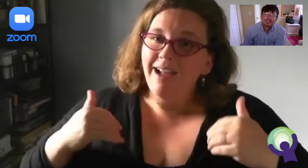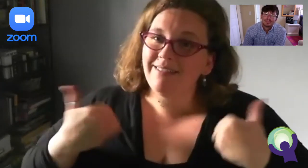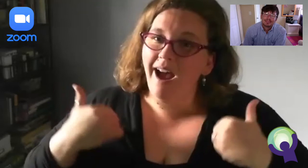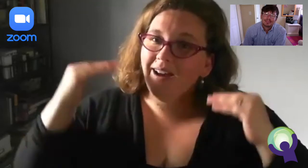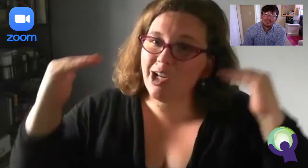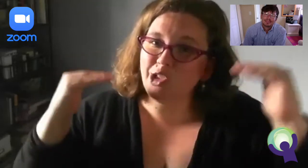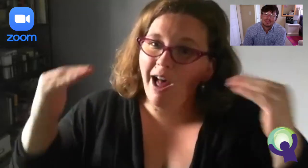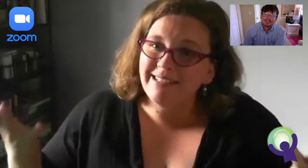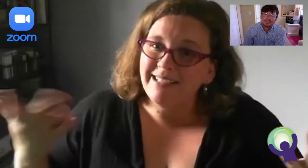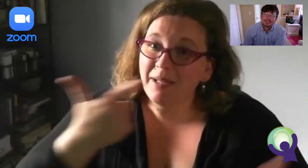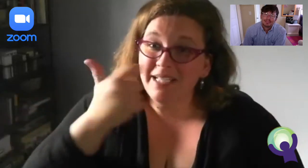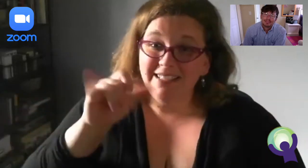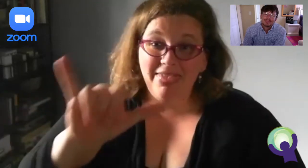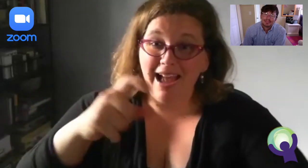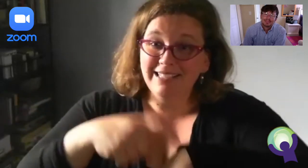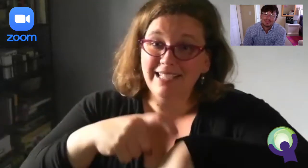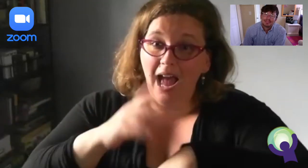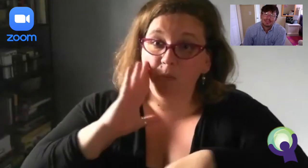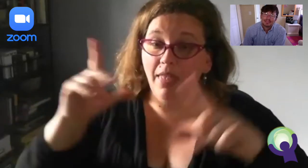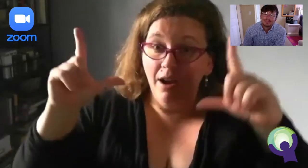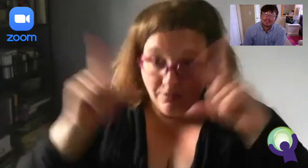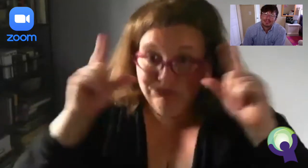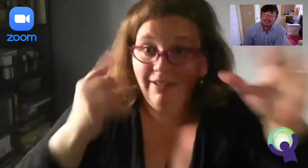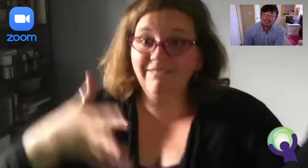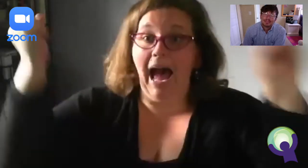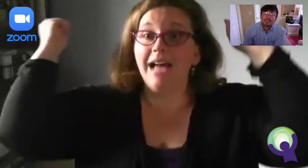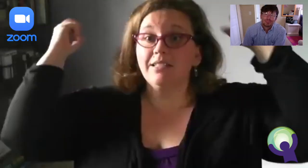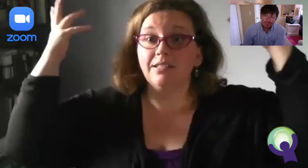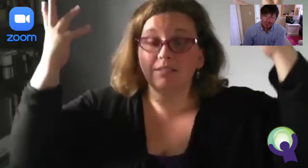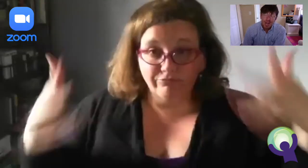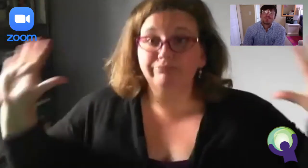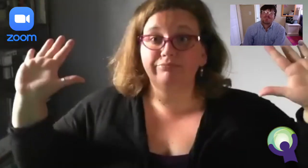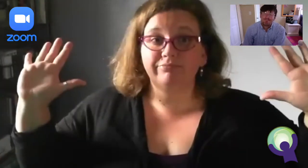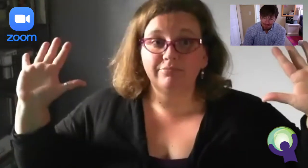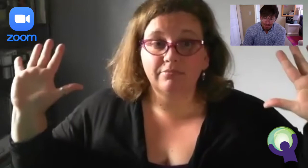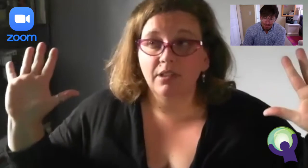experience life as a young adult because that's really the time. I